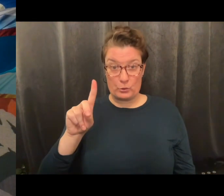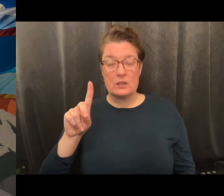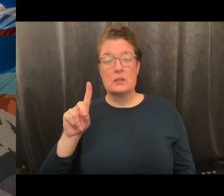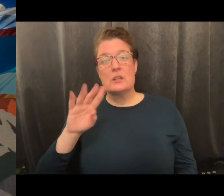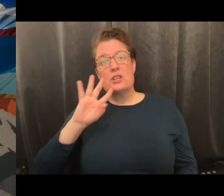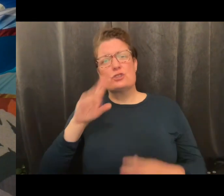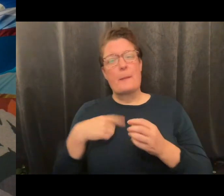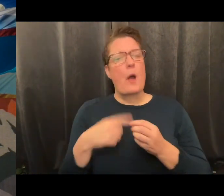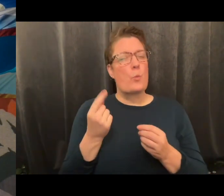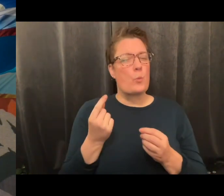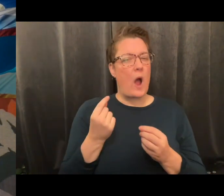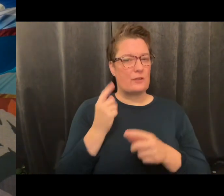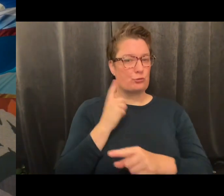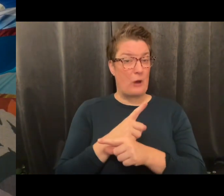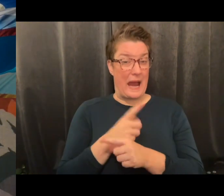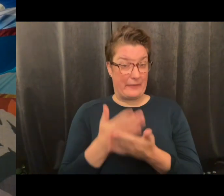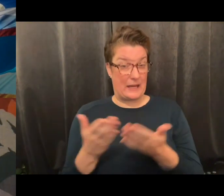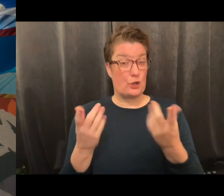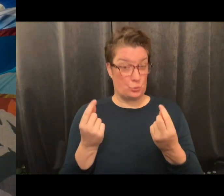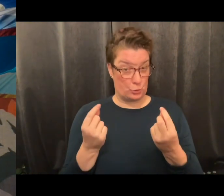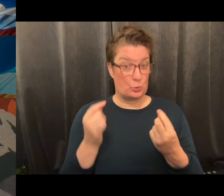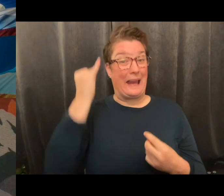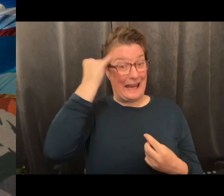in which we live was built with stolen materials or a stolen beam?